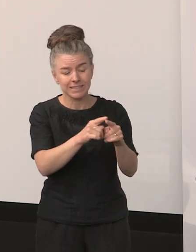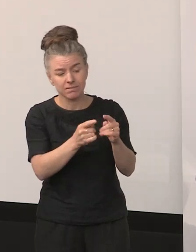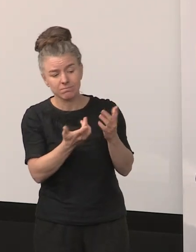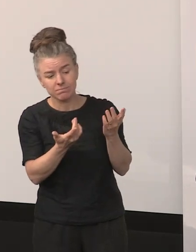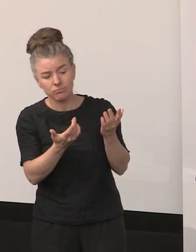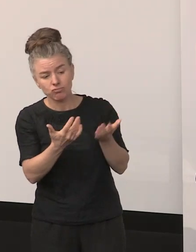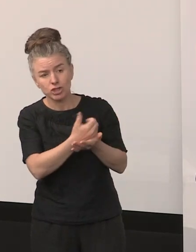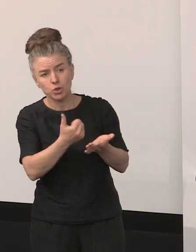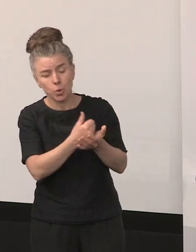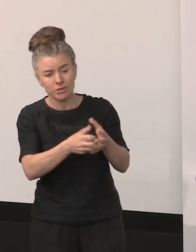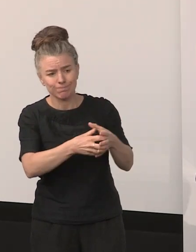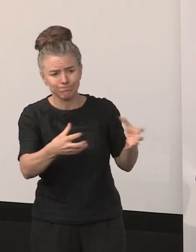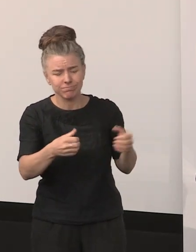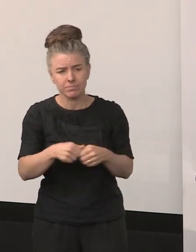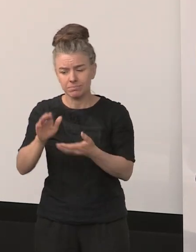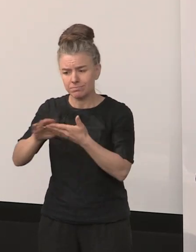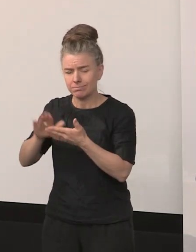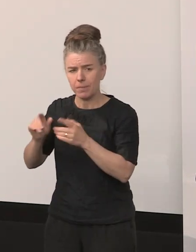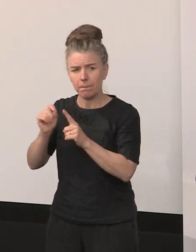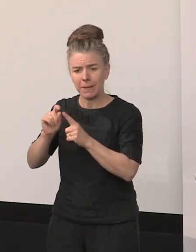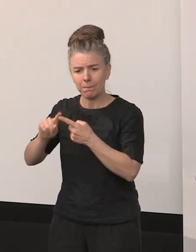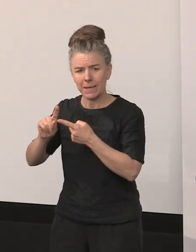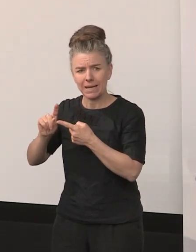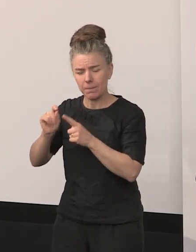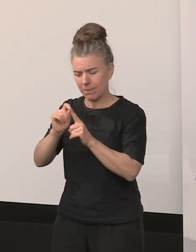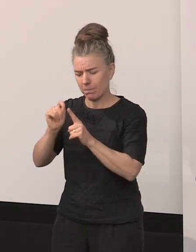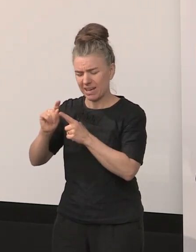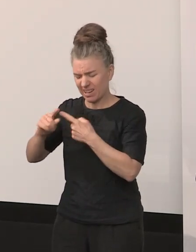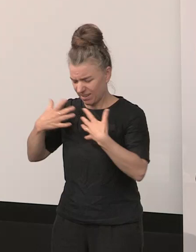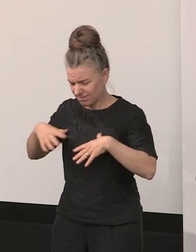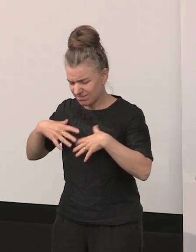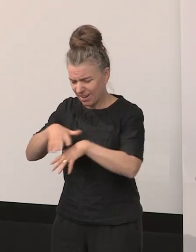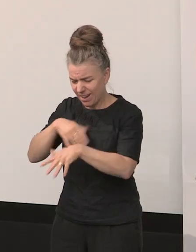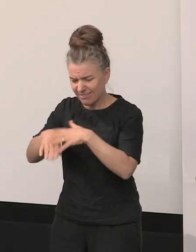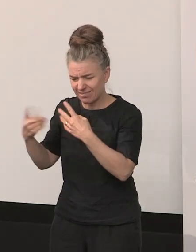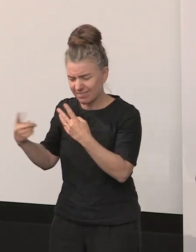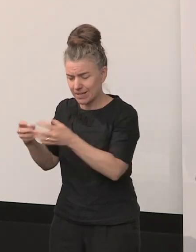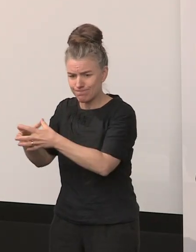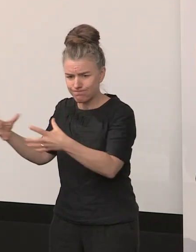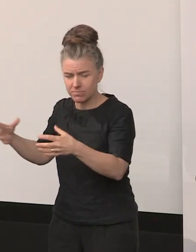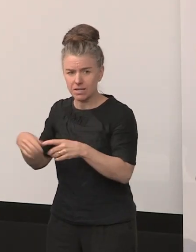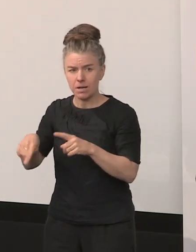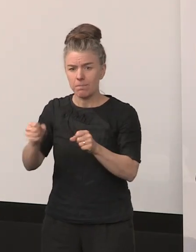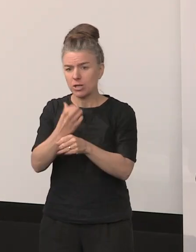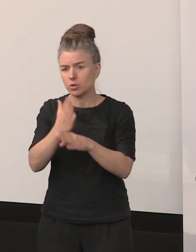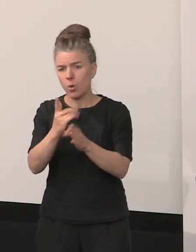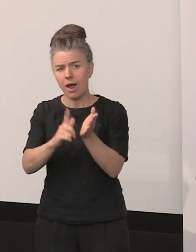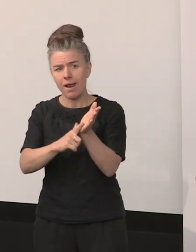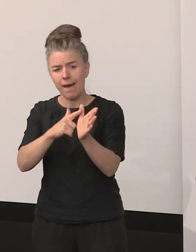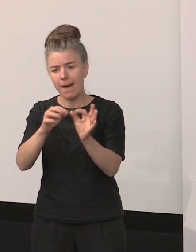put in, that's why we're continuing to upscale our contact tracing capability and capacity, sort out PPE,